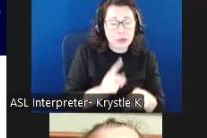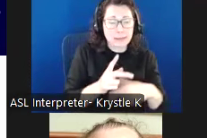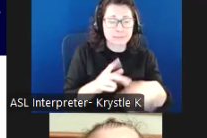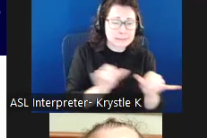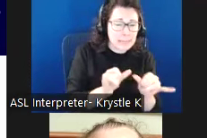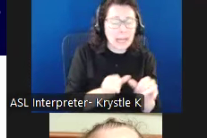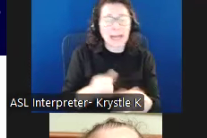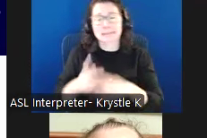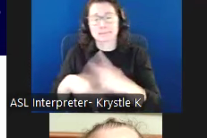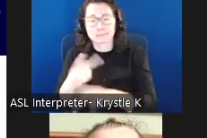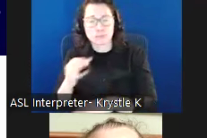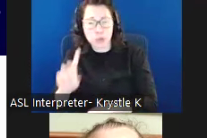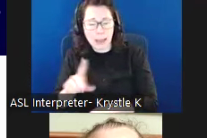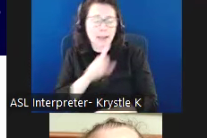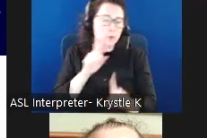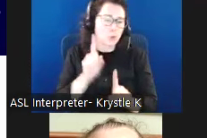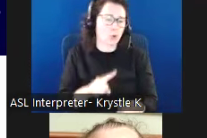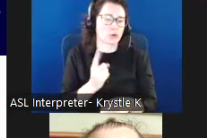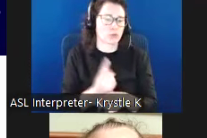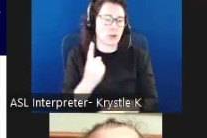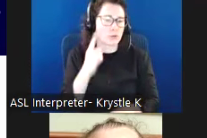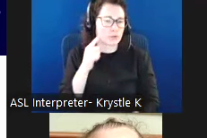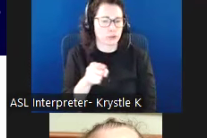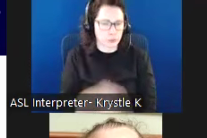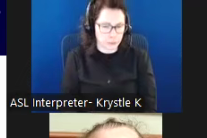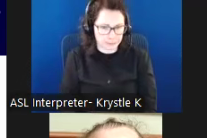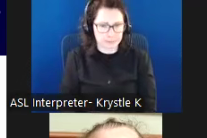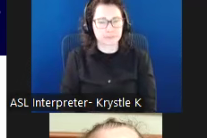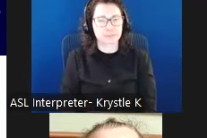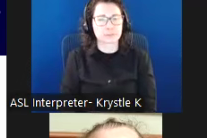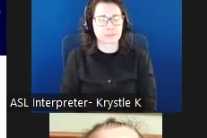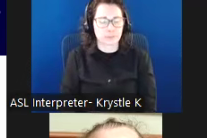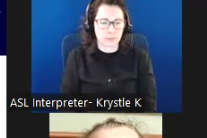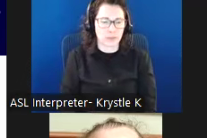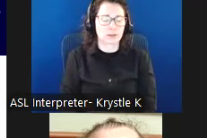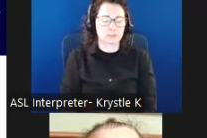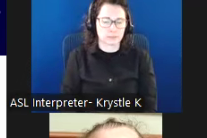order a pair that's right for you.